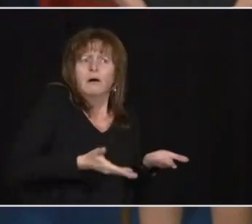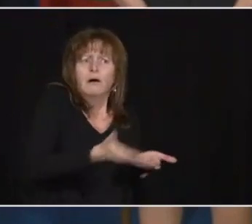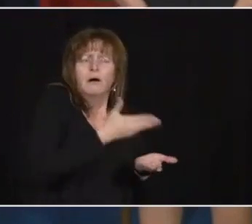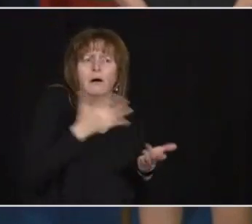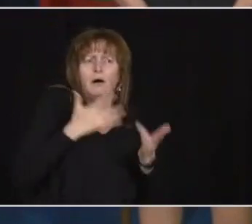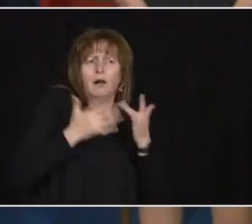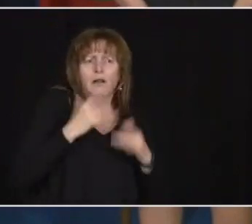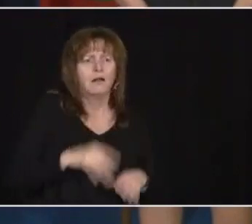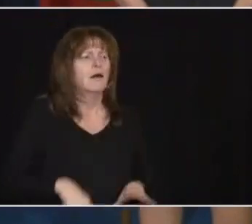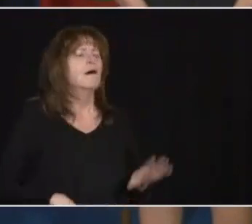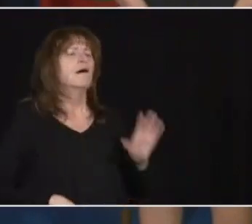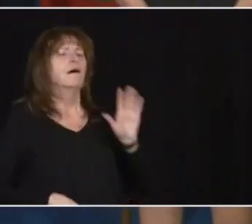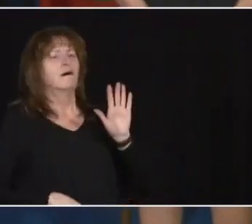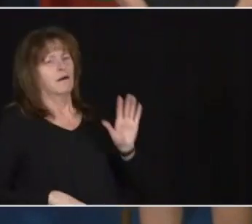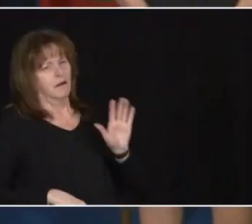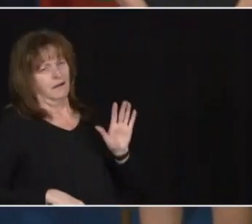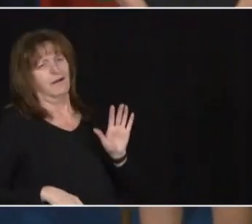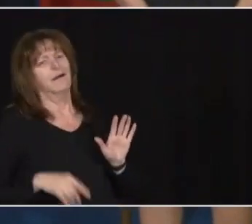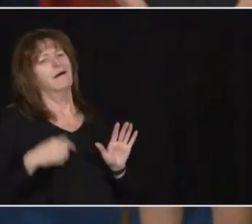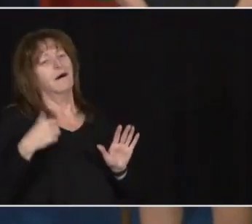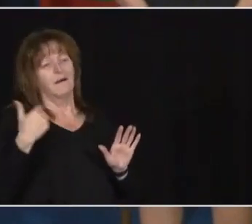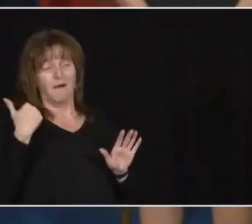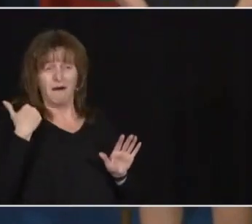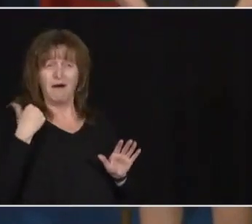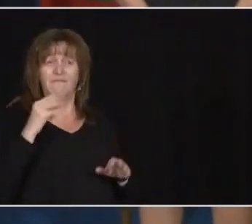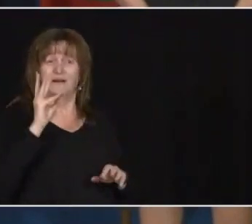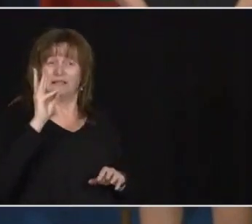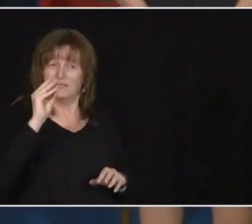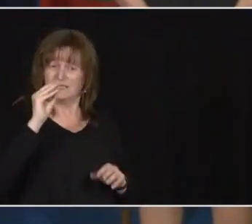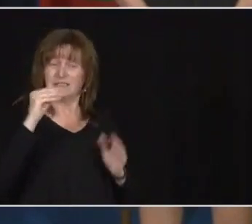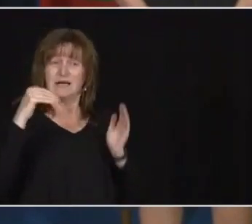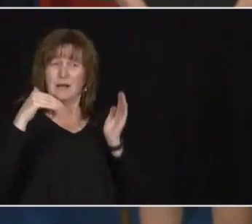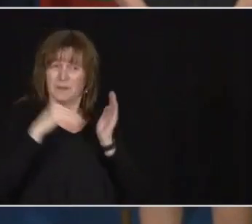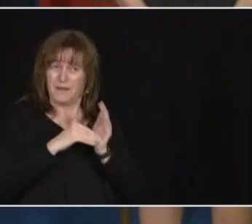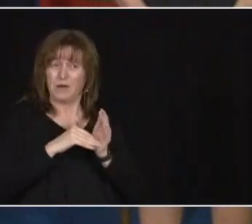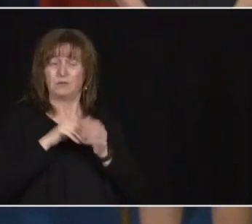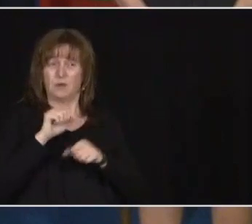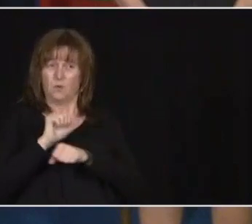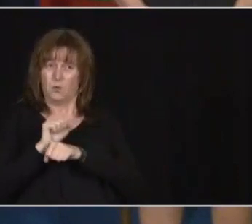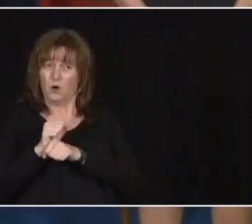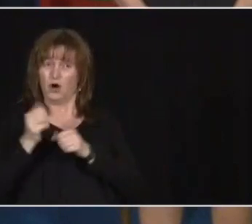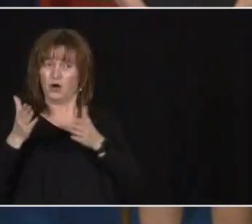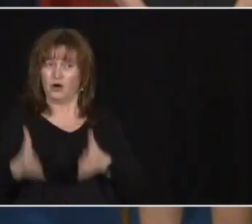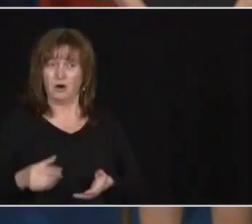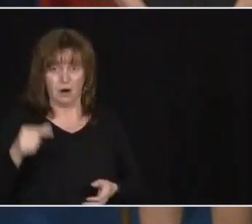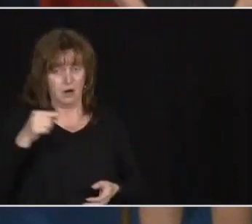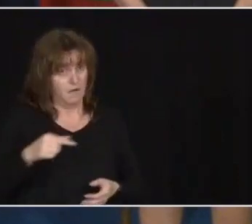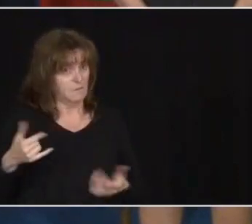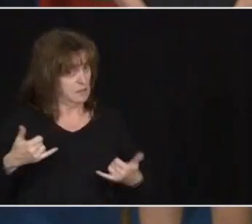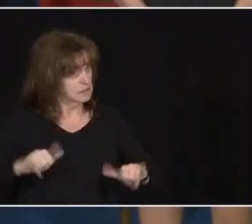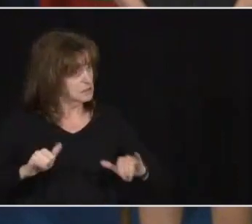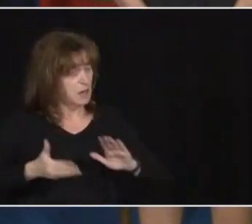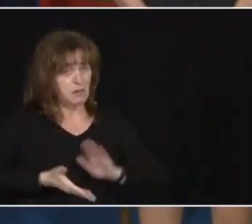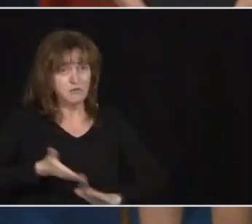We have 60,000 employees here, and the government is still working. They're working remotely. But everyone is working.